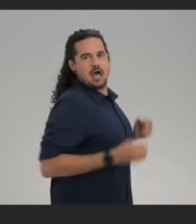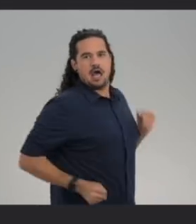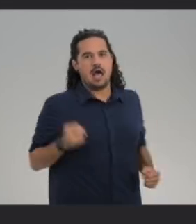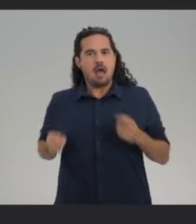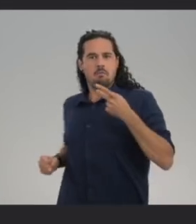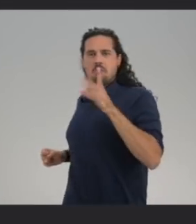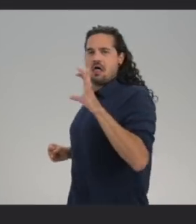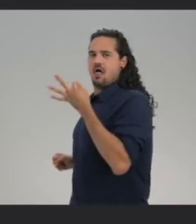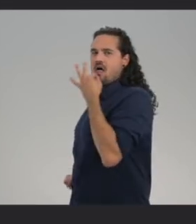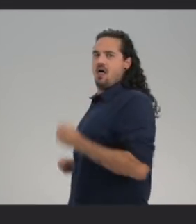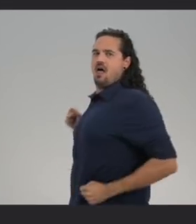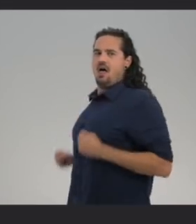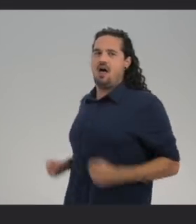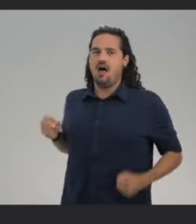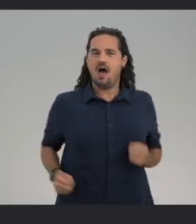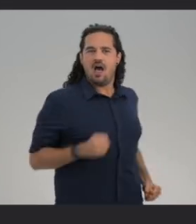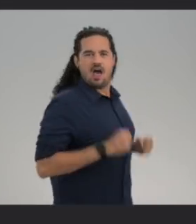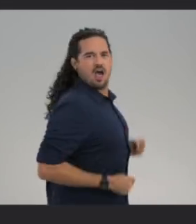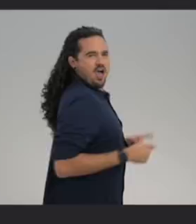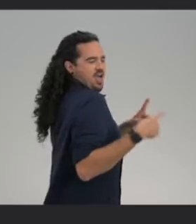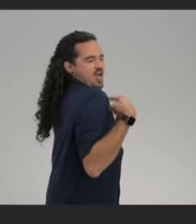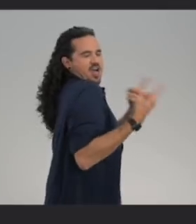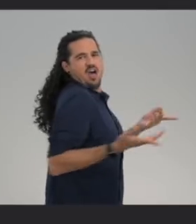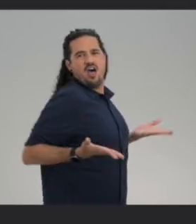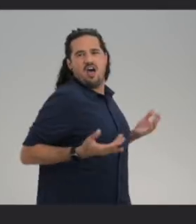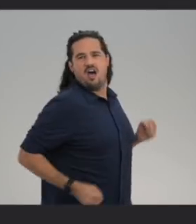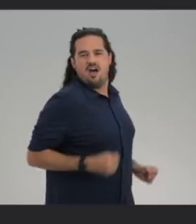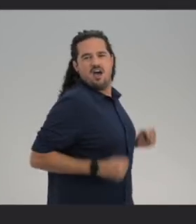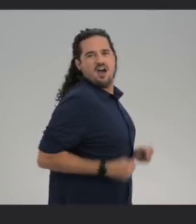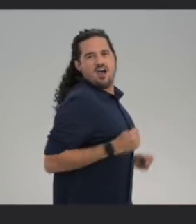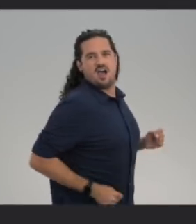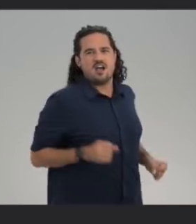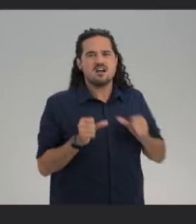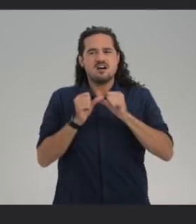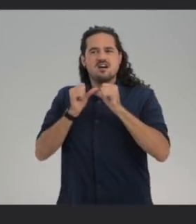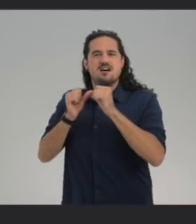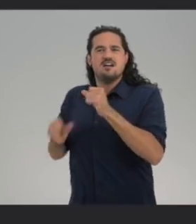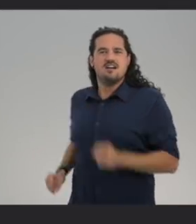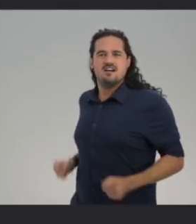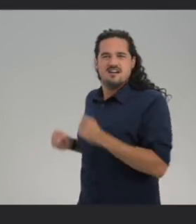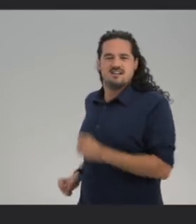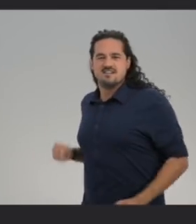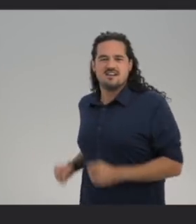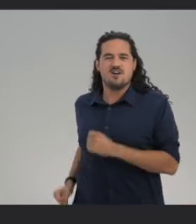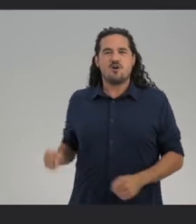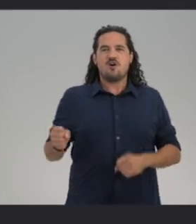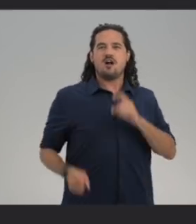PC. Still got it. I've always been there. I always will be. Fast.